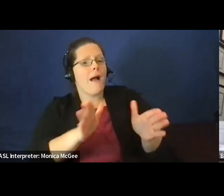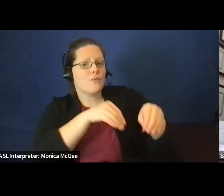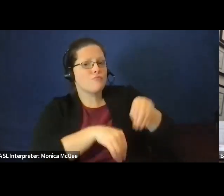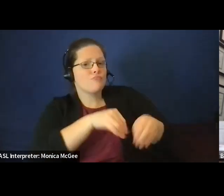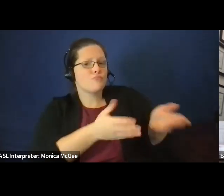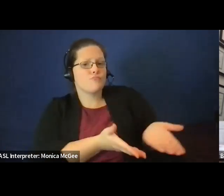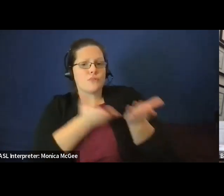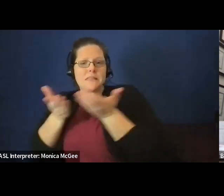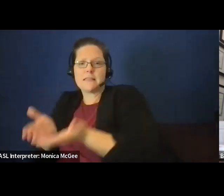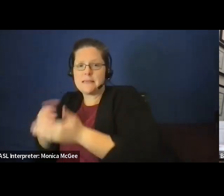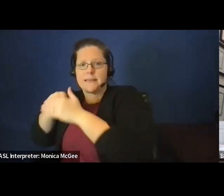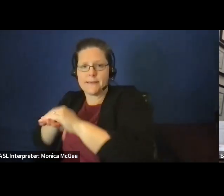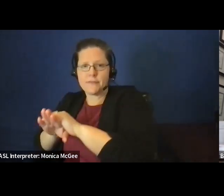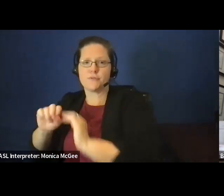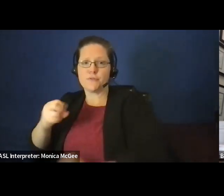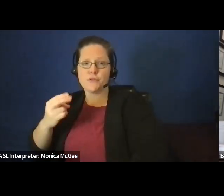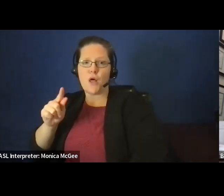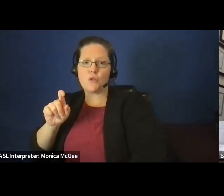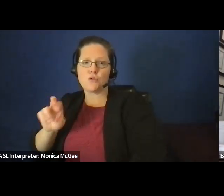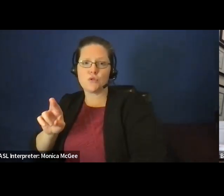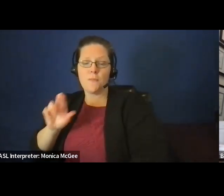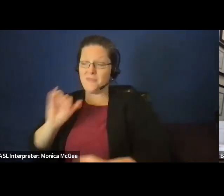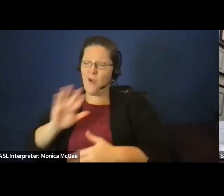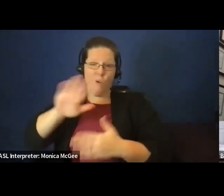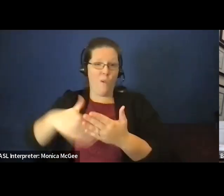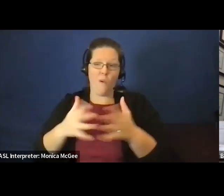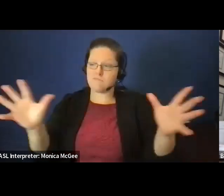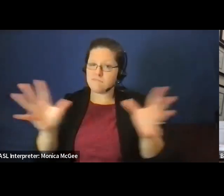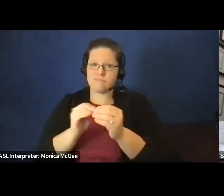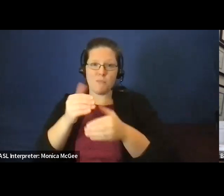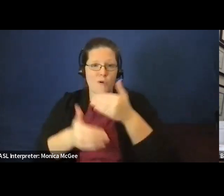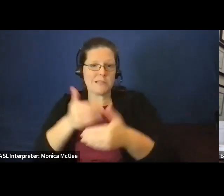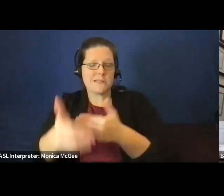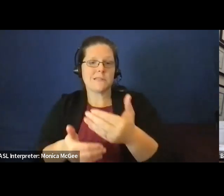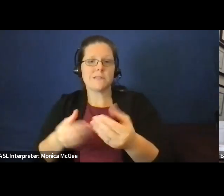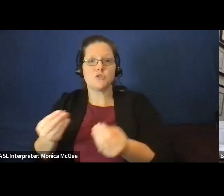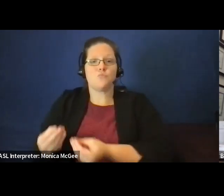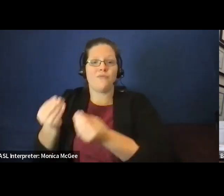because they're not super comfy and